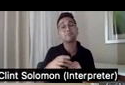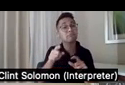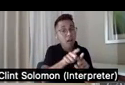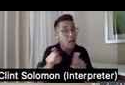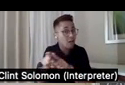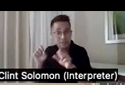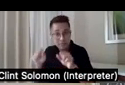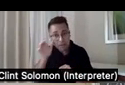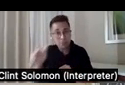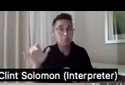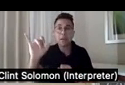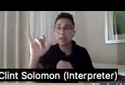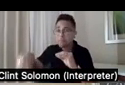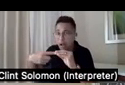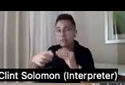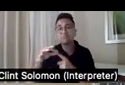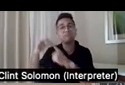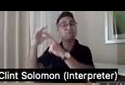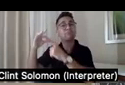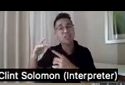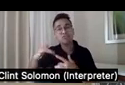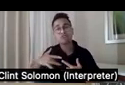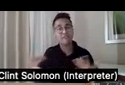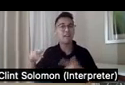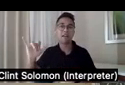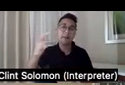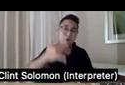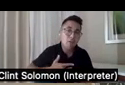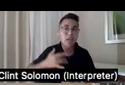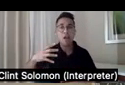birthday or a holiday but i don't want to mislead you into thinking that all experience books have